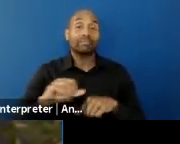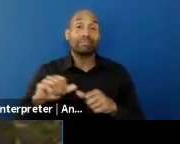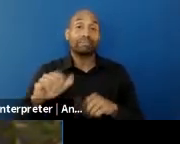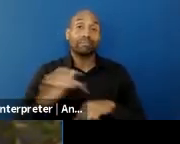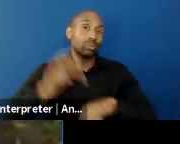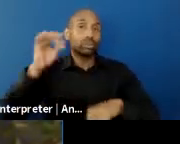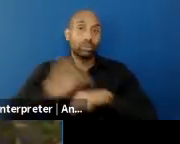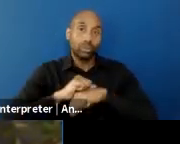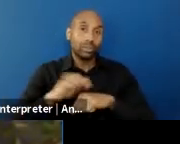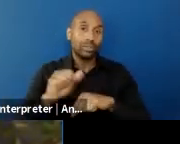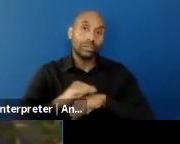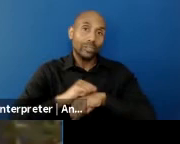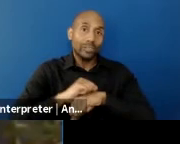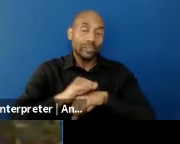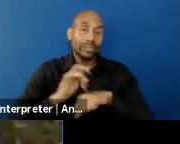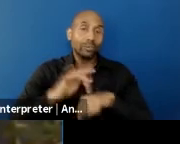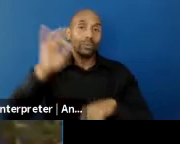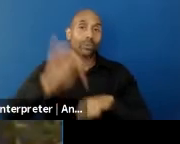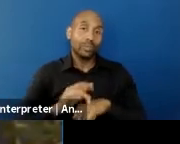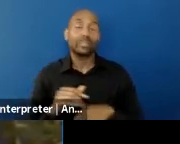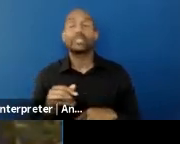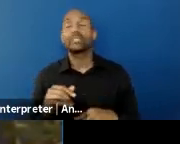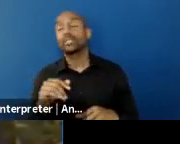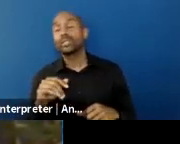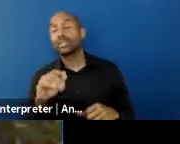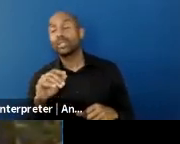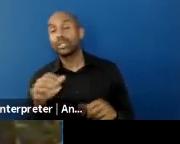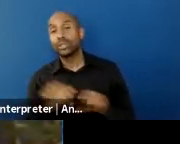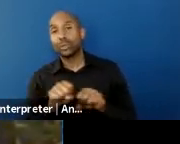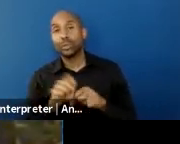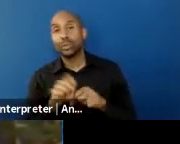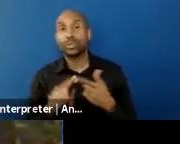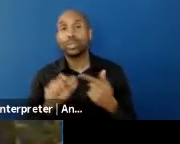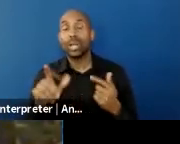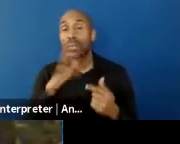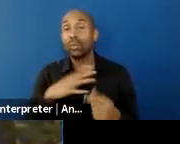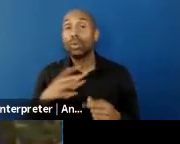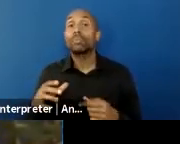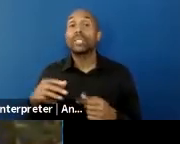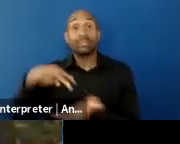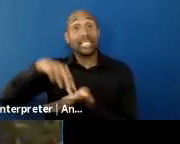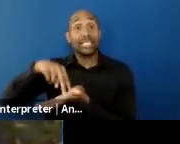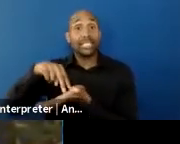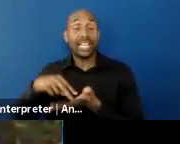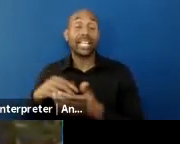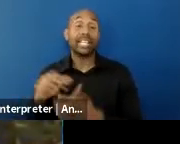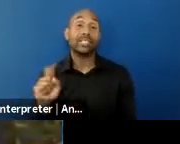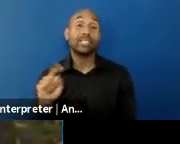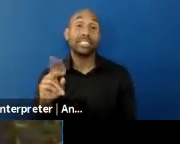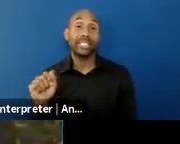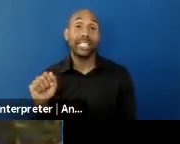He was the first person you saw coming into the market.